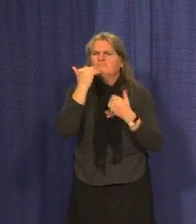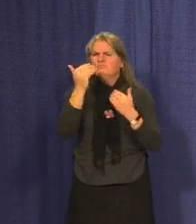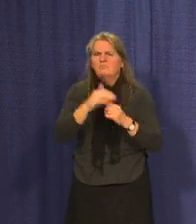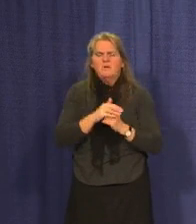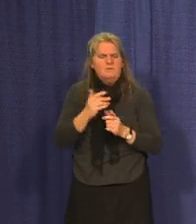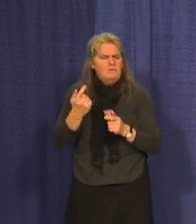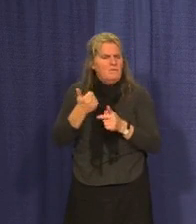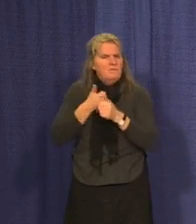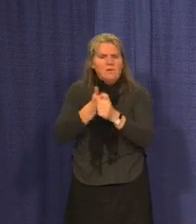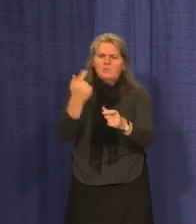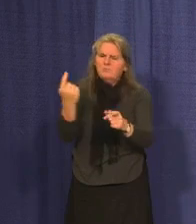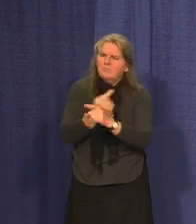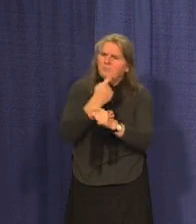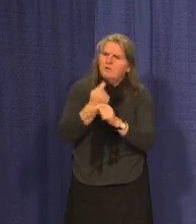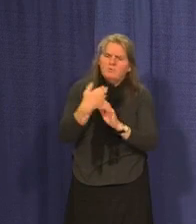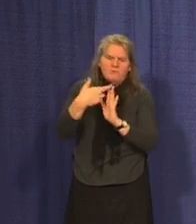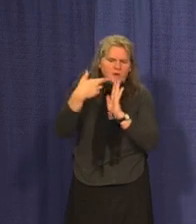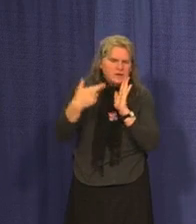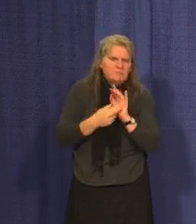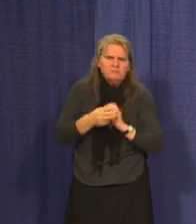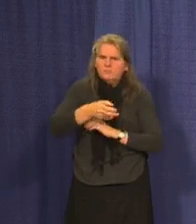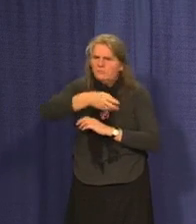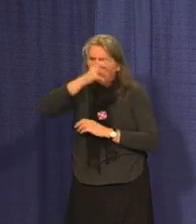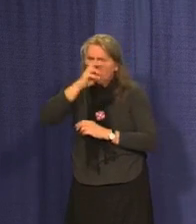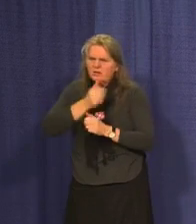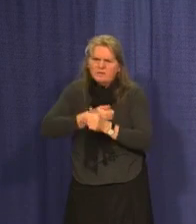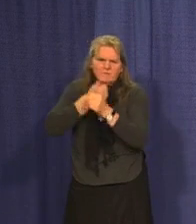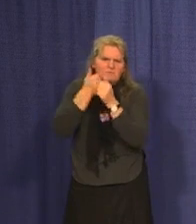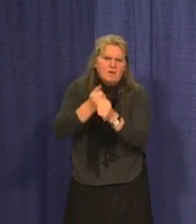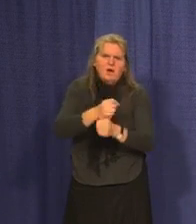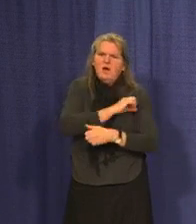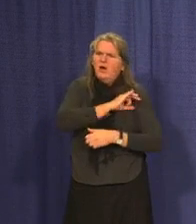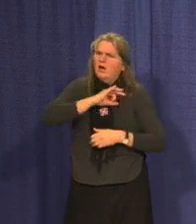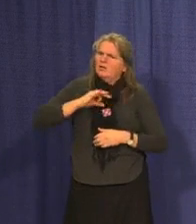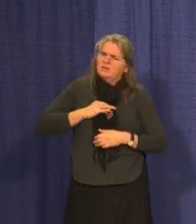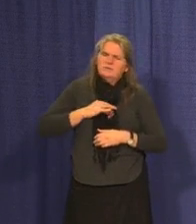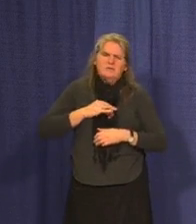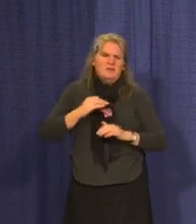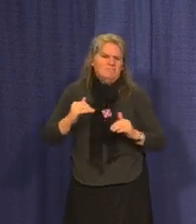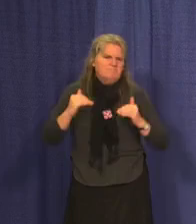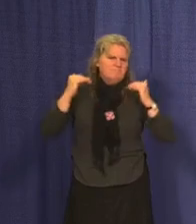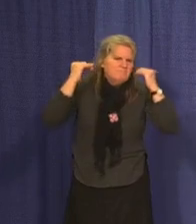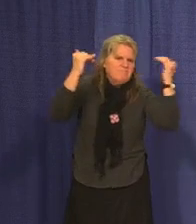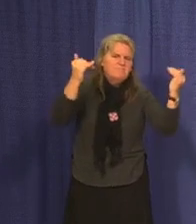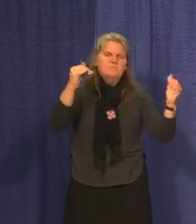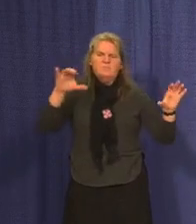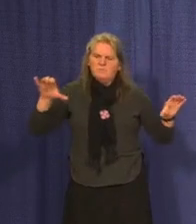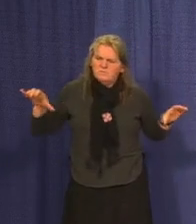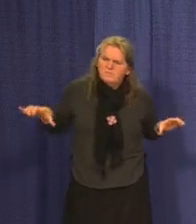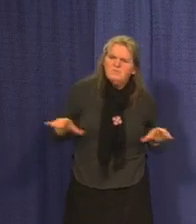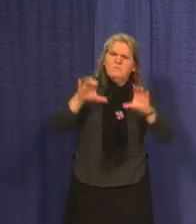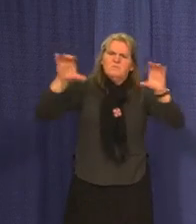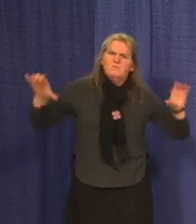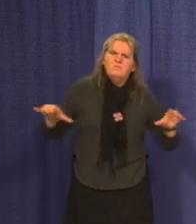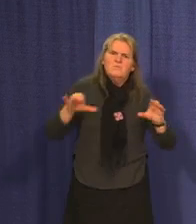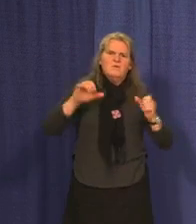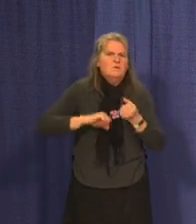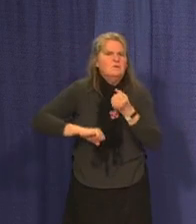here in the territory, following the guidelines in strict protocols.